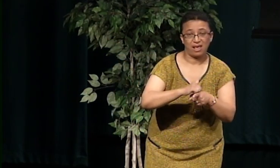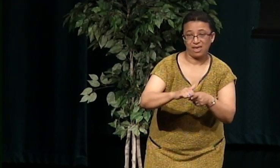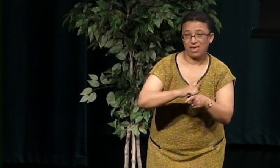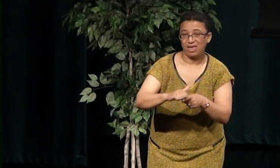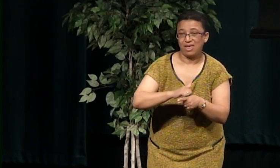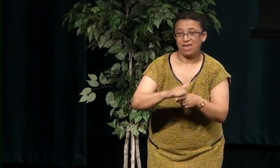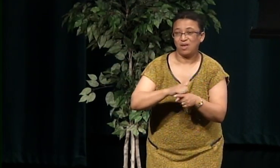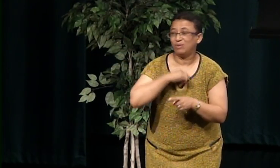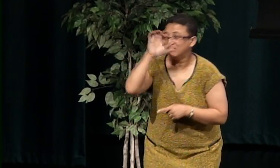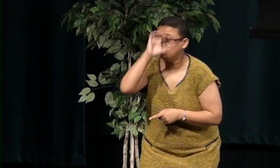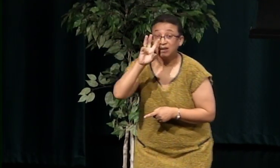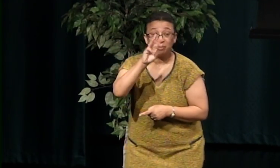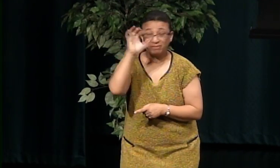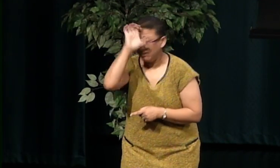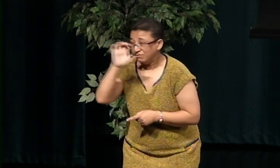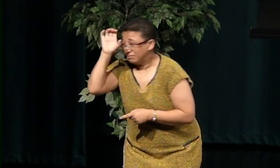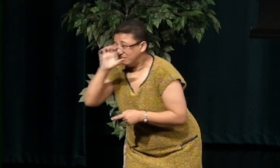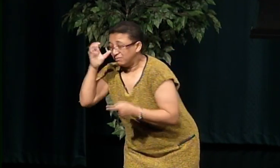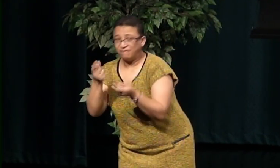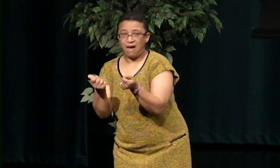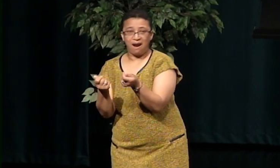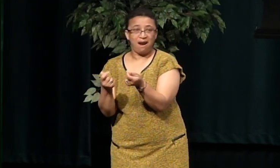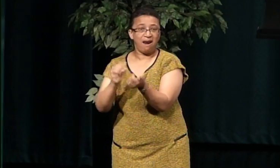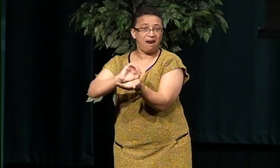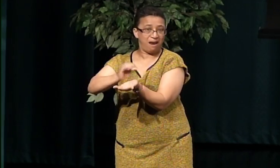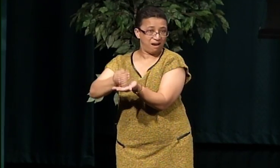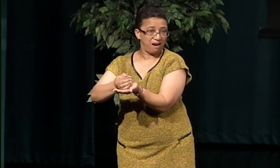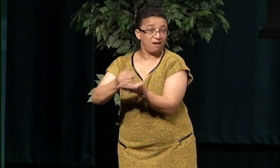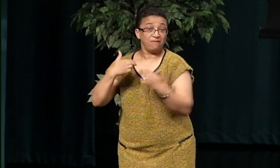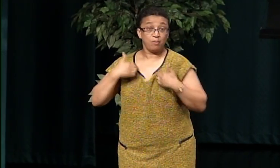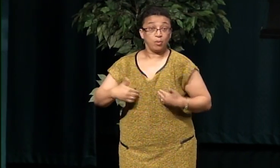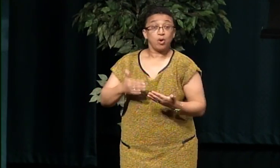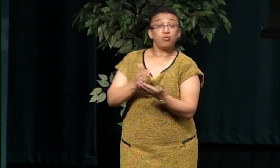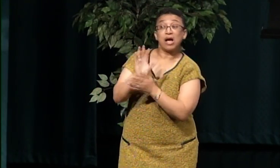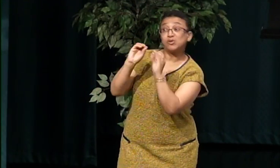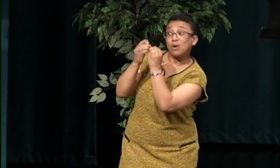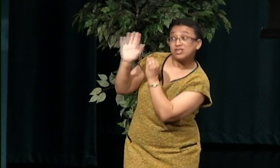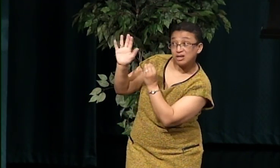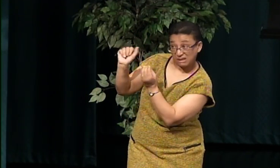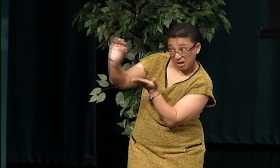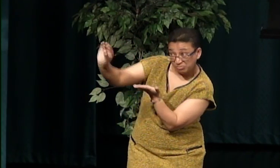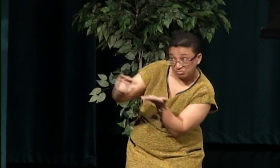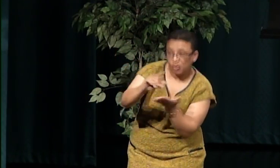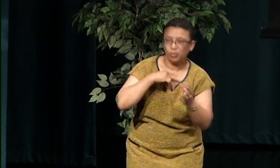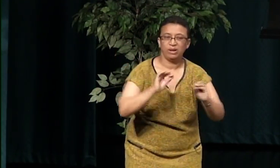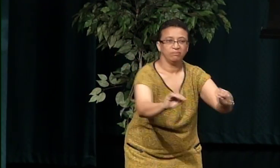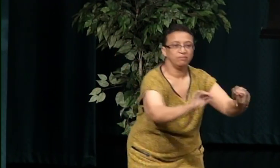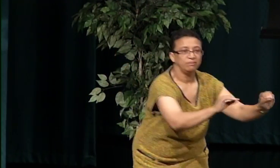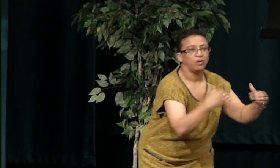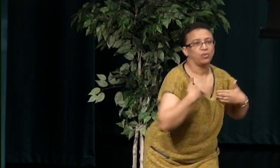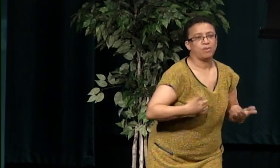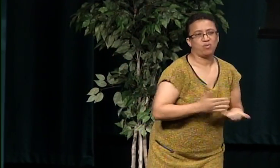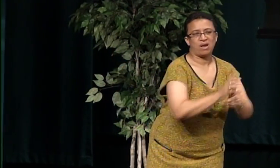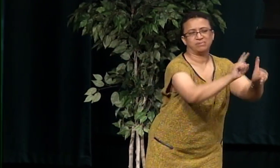Human rights training activities. We look for funds from human rights organizations